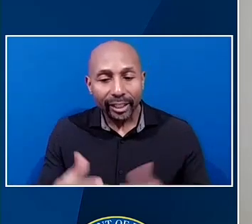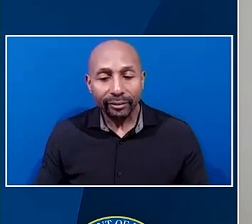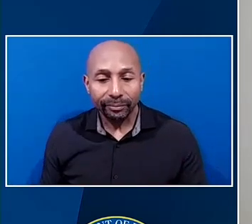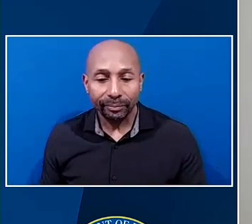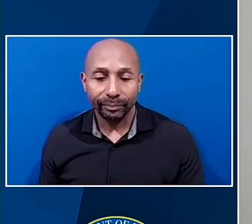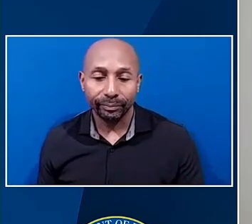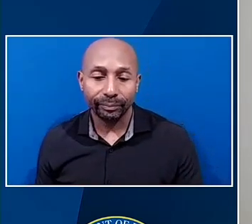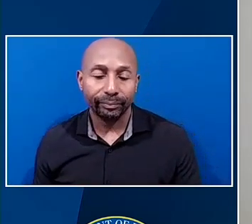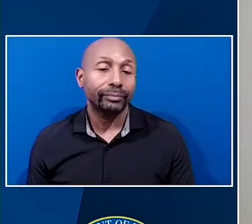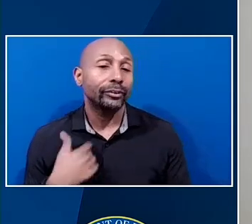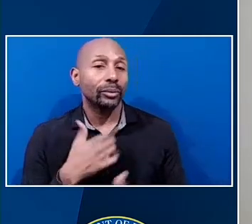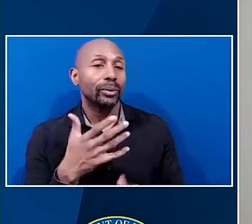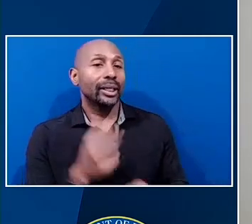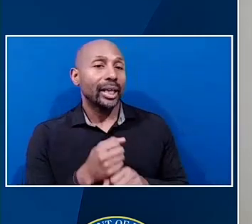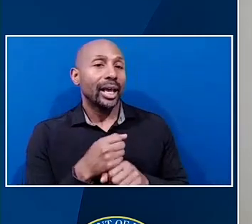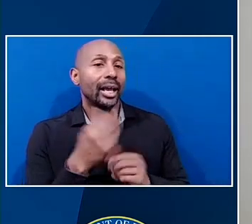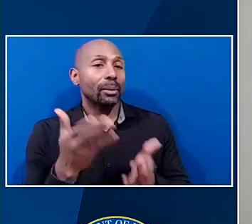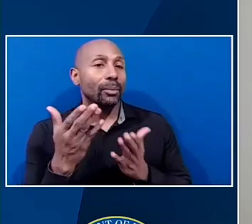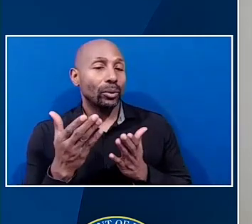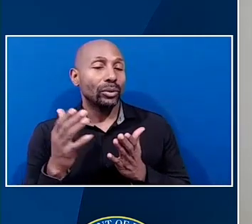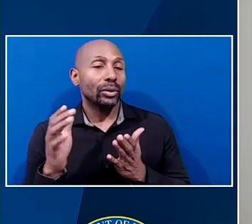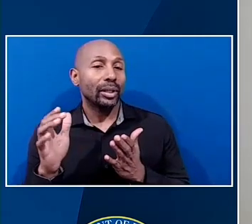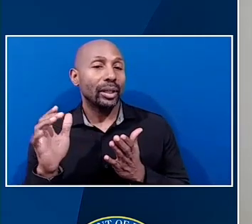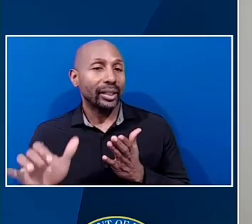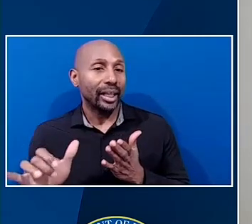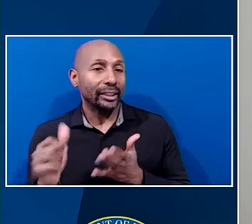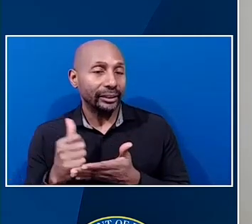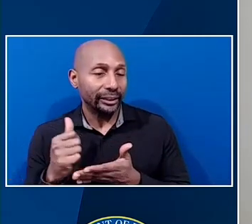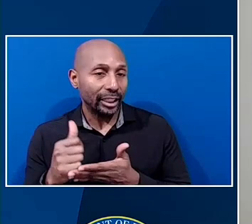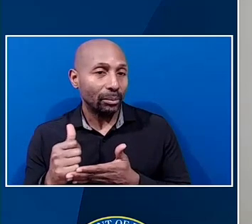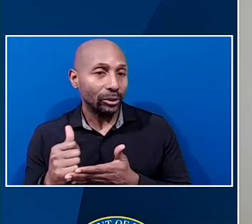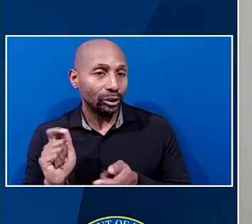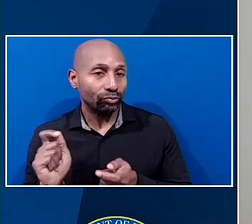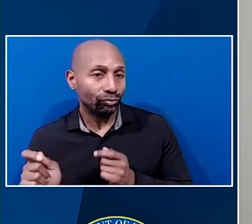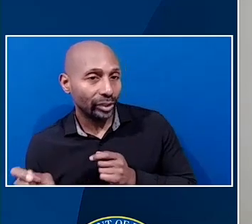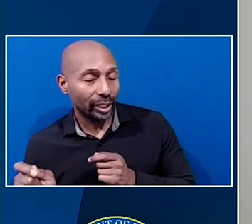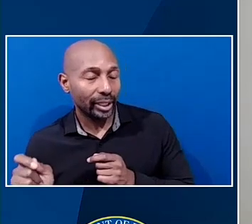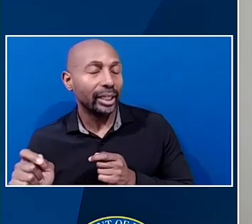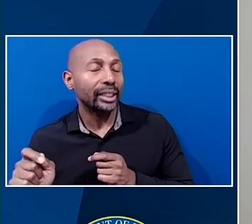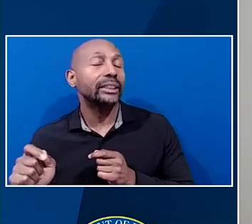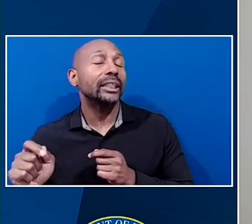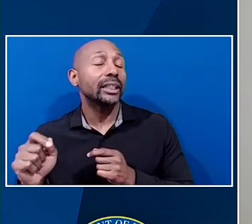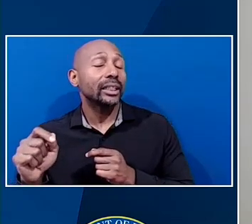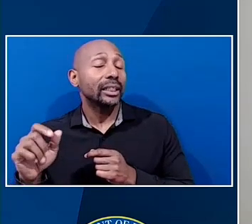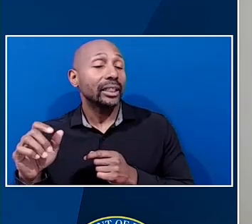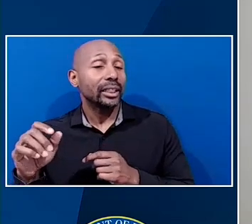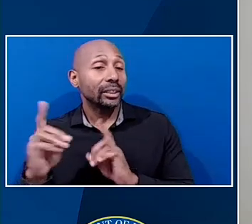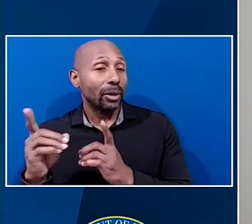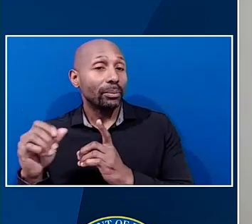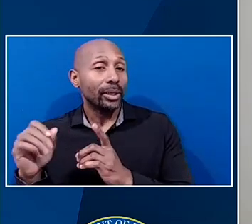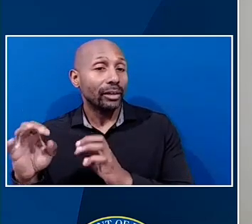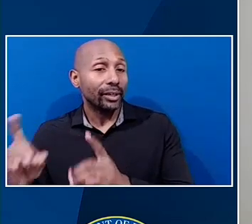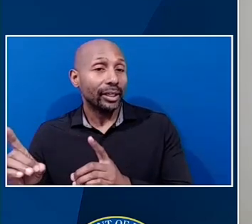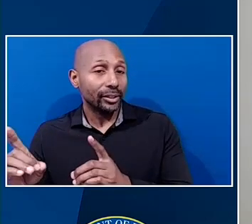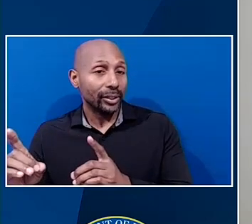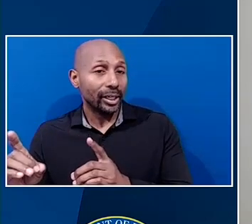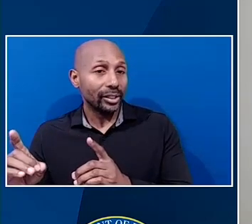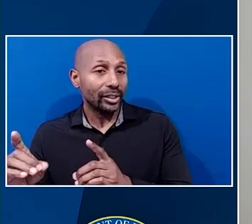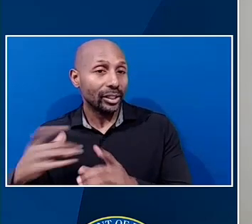assuage the Department's concerns about the burden associated with this calculation. The proposal was for us to make this optional, and we determined that